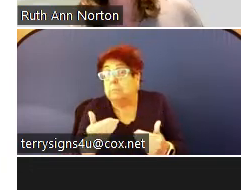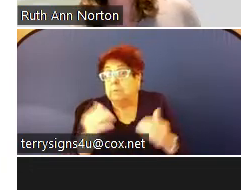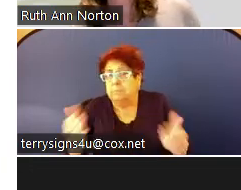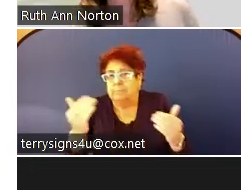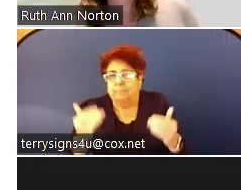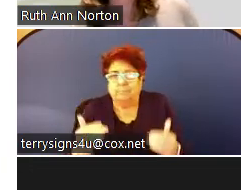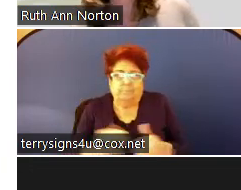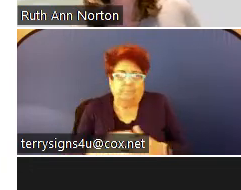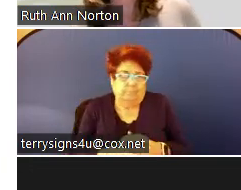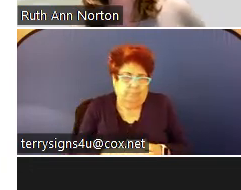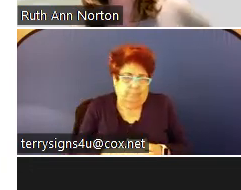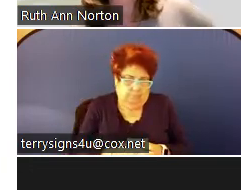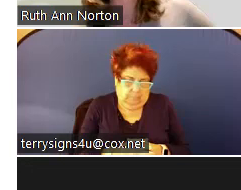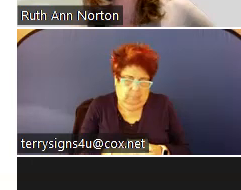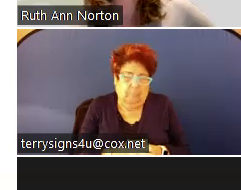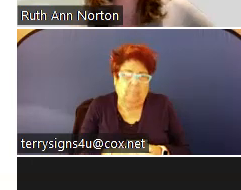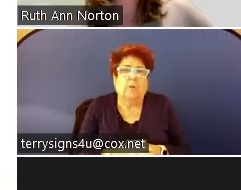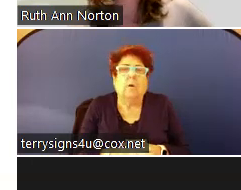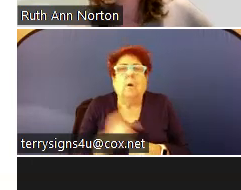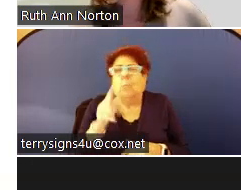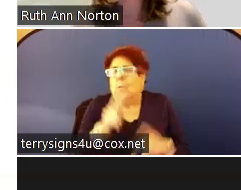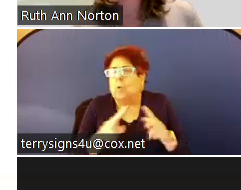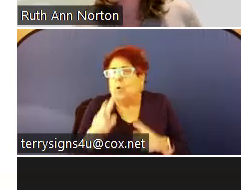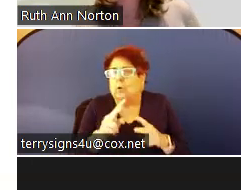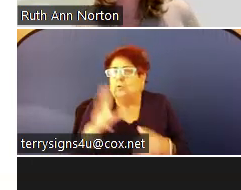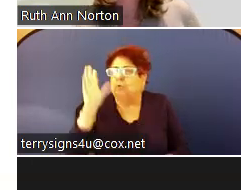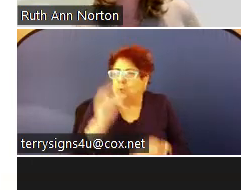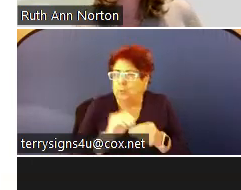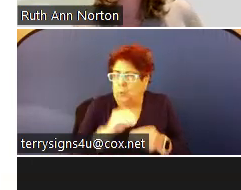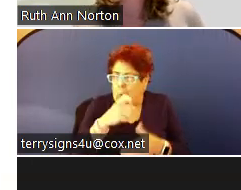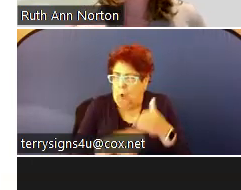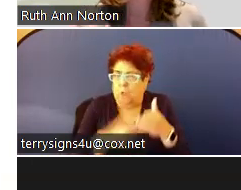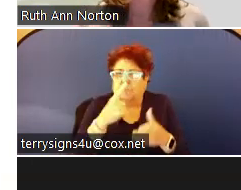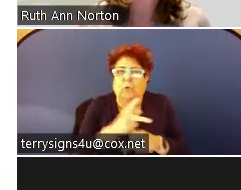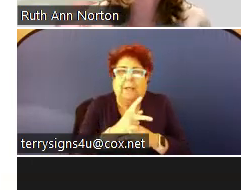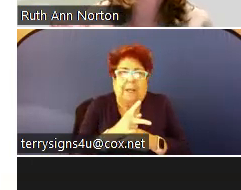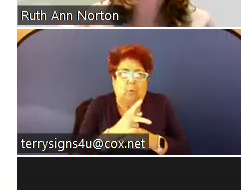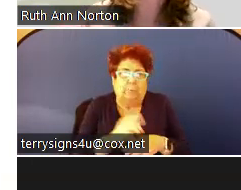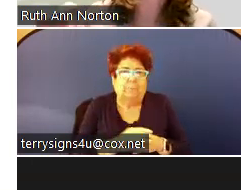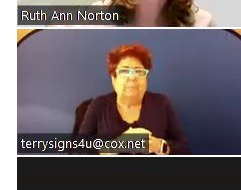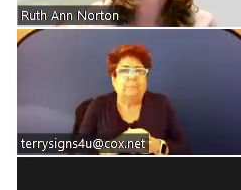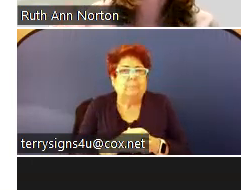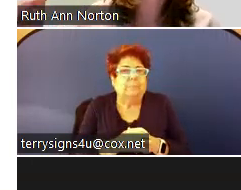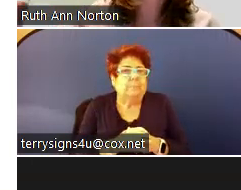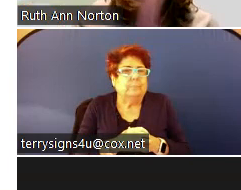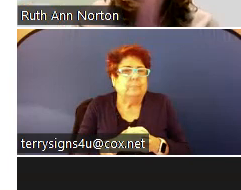We are also looking at the total cost of care and looking at the two years after